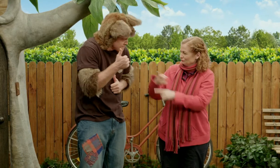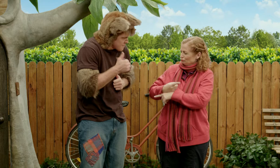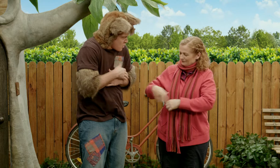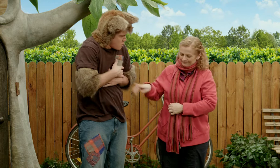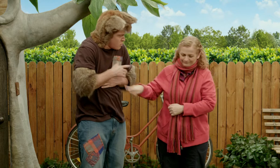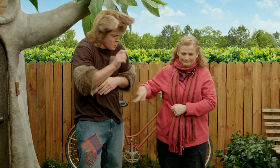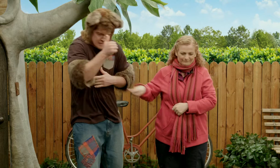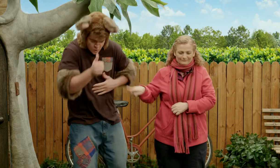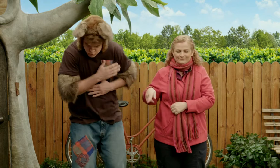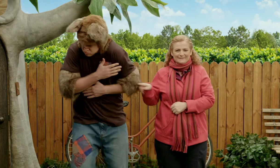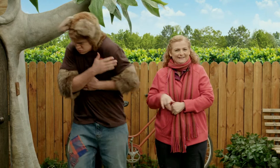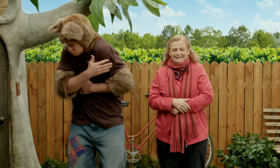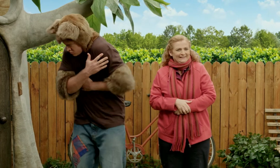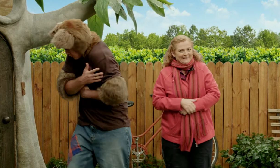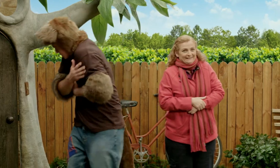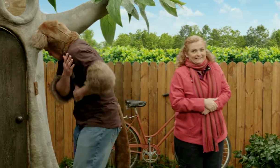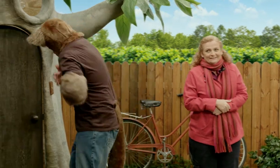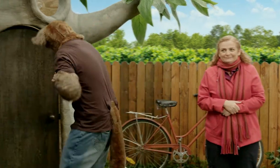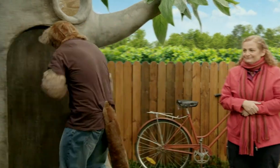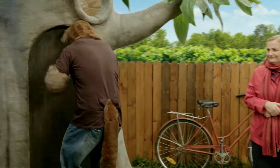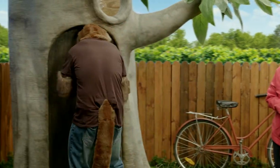Go and find something else. Okay … Brrr ...